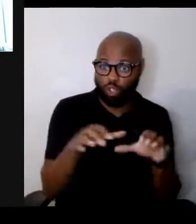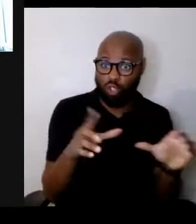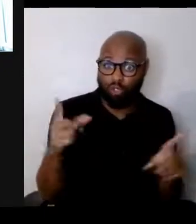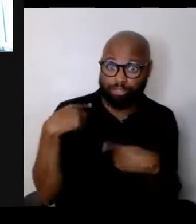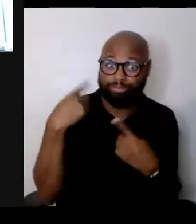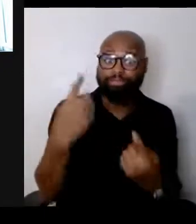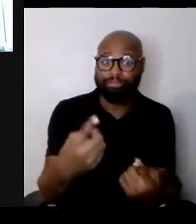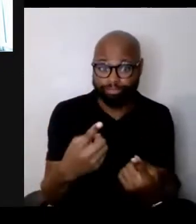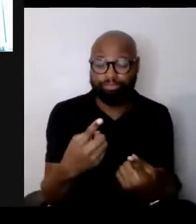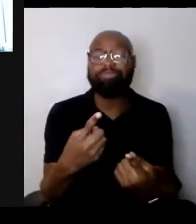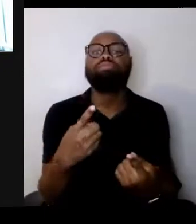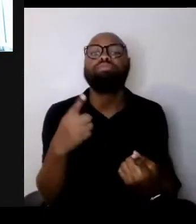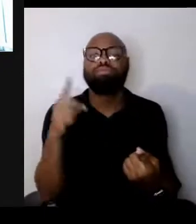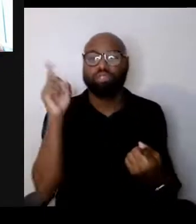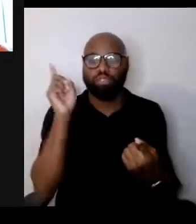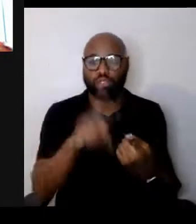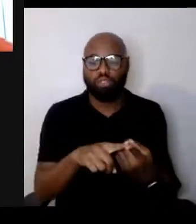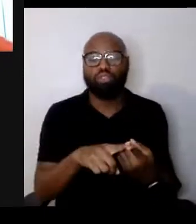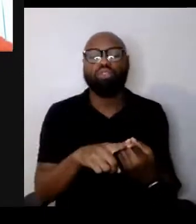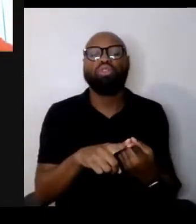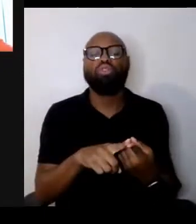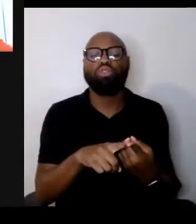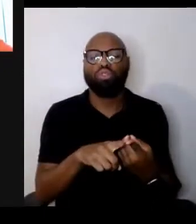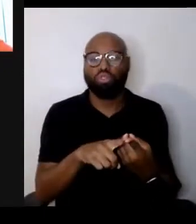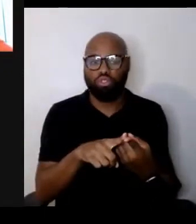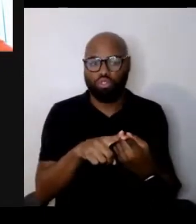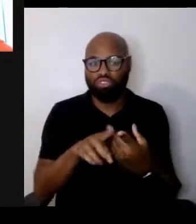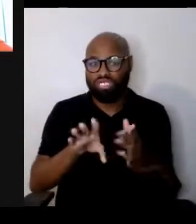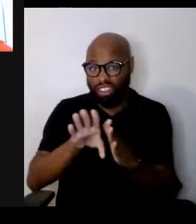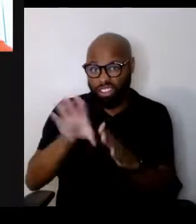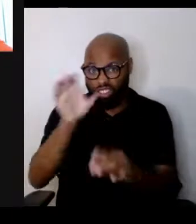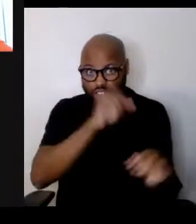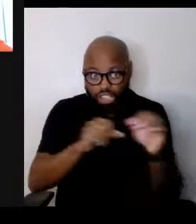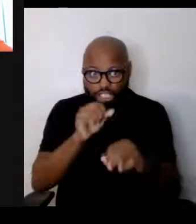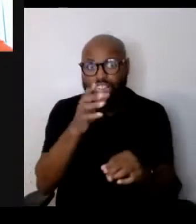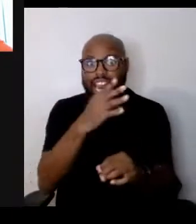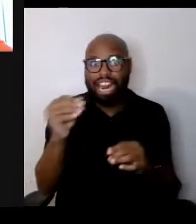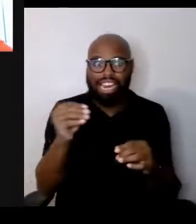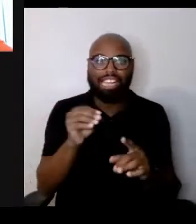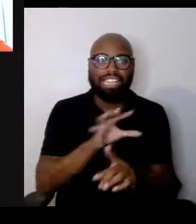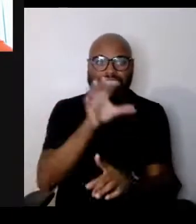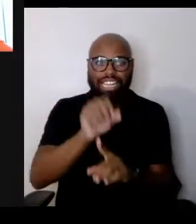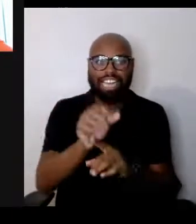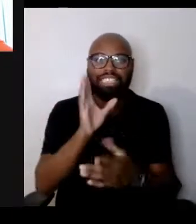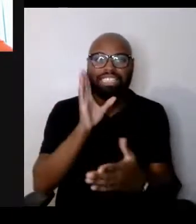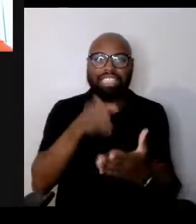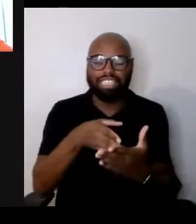to drive the strategies, and the attacks against Jewish people,